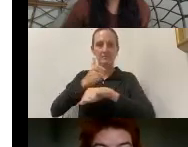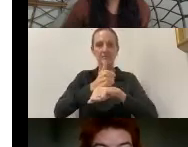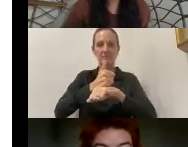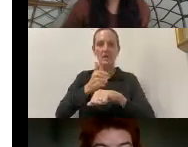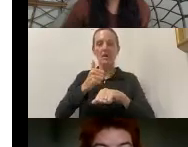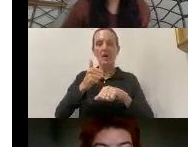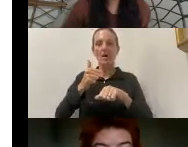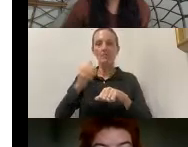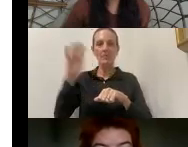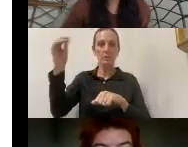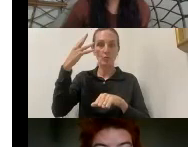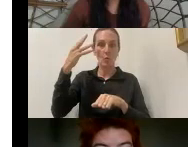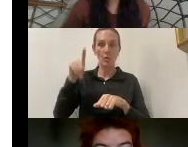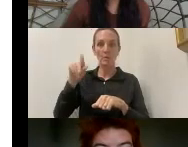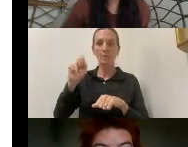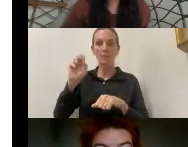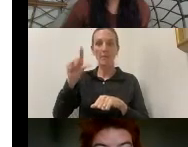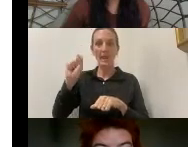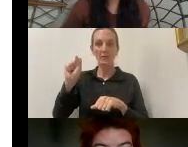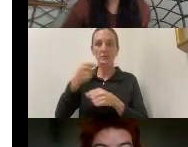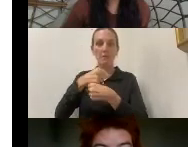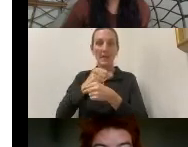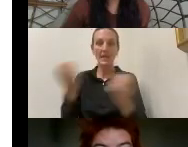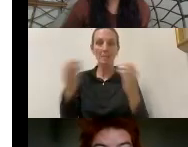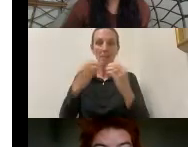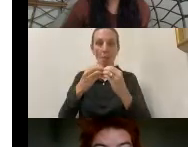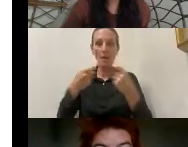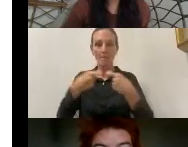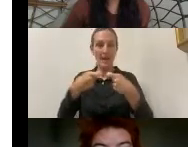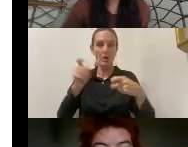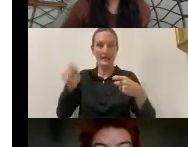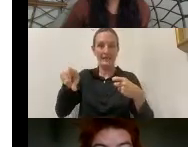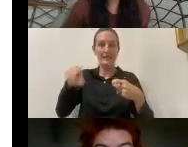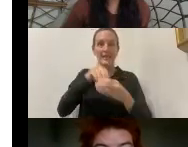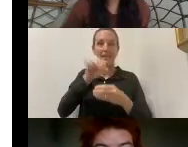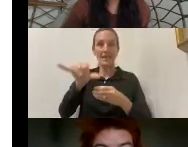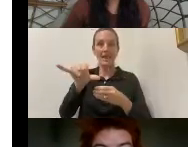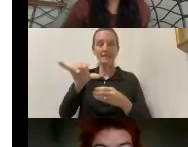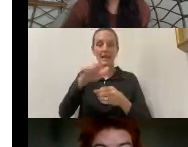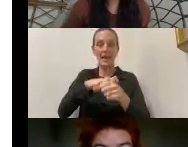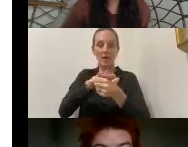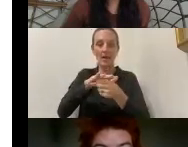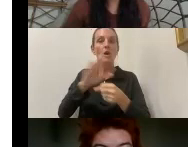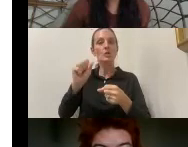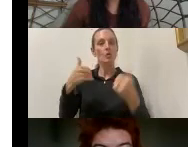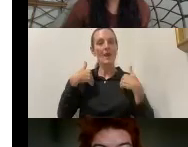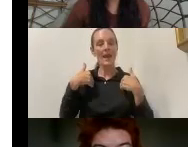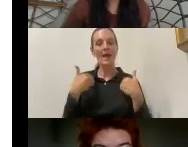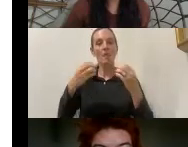been around for quite a few years now generating more power than is needed in the neighborhood, therefore creating a reserve power as well.